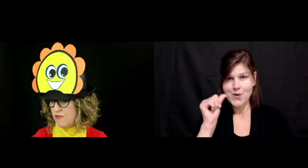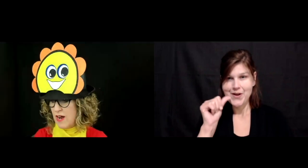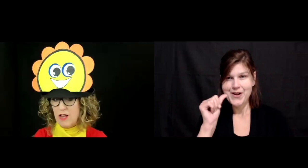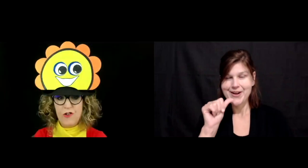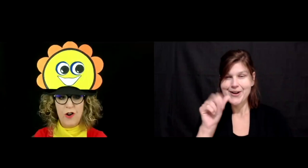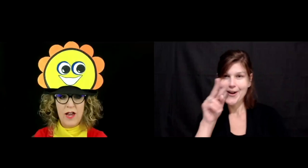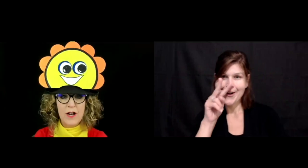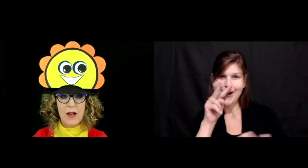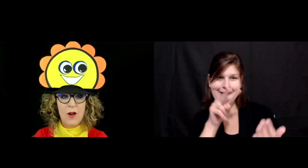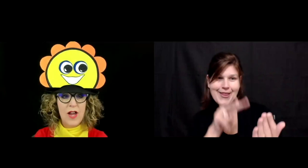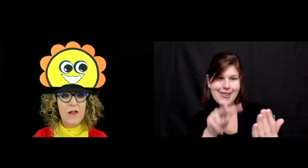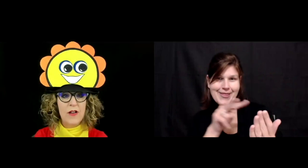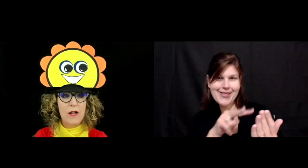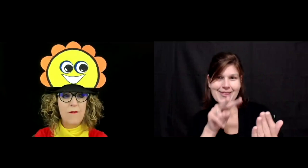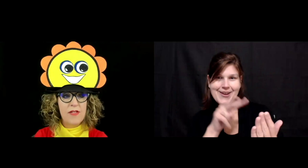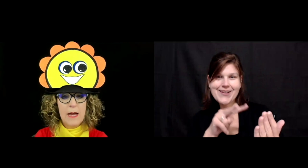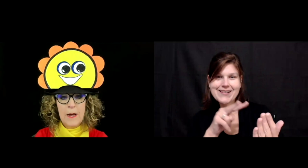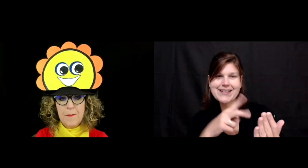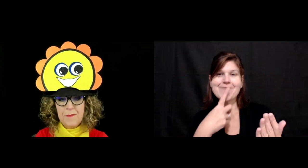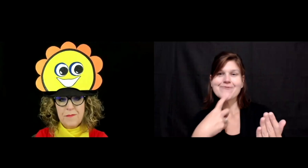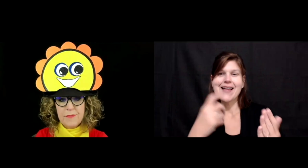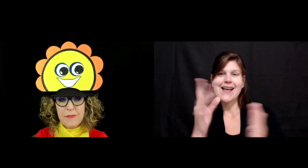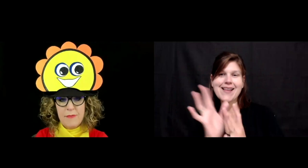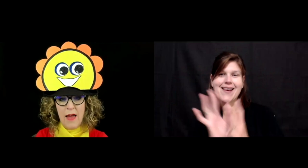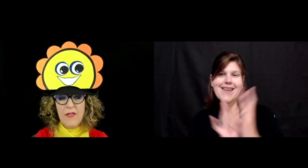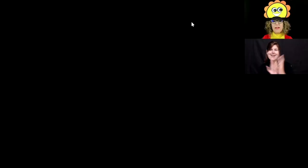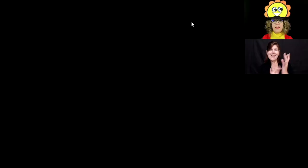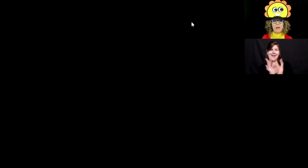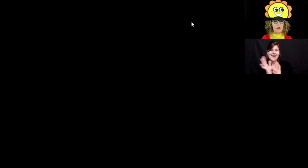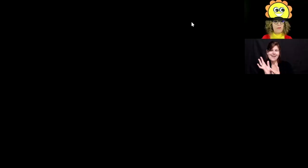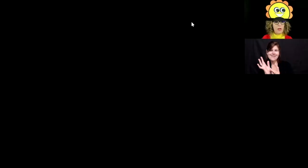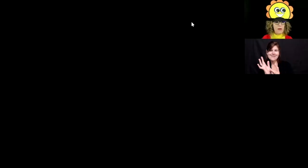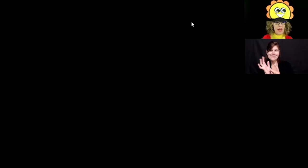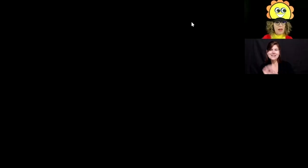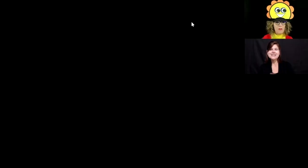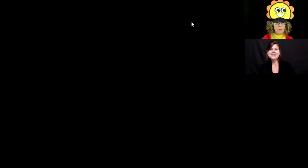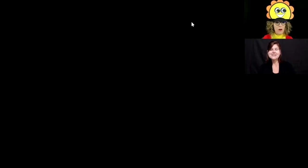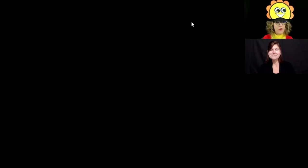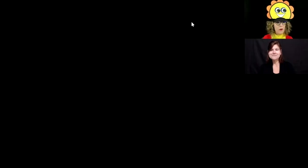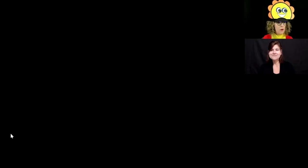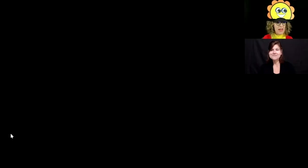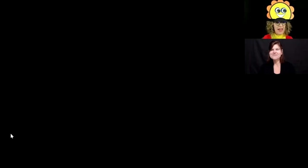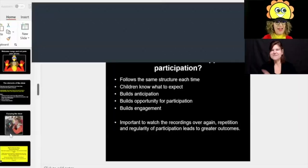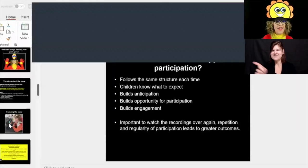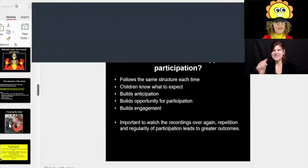and enjoying the looking at the gloves. There's a little girl in the UK who's watched all year.